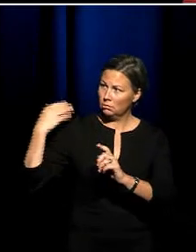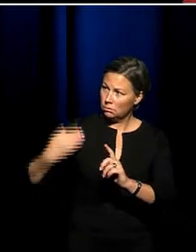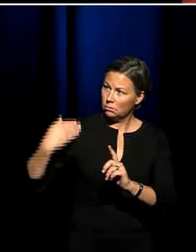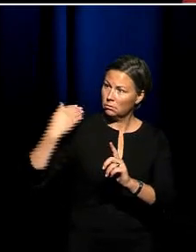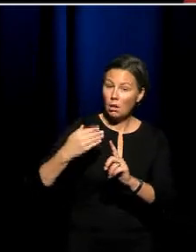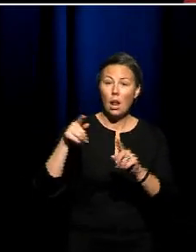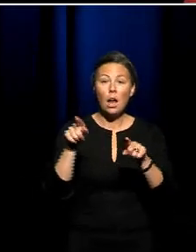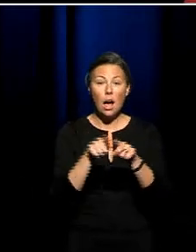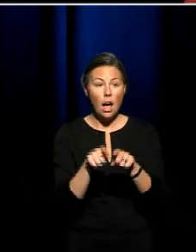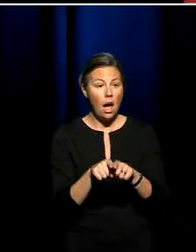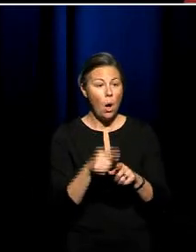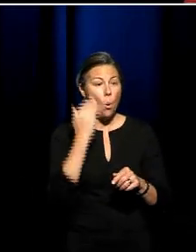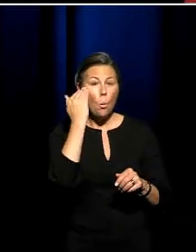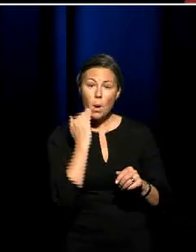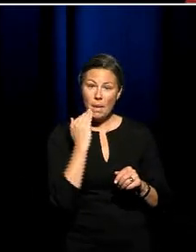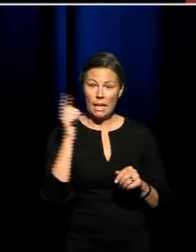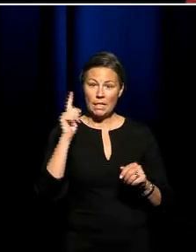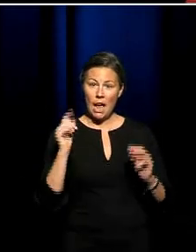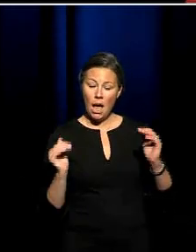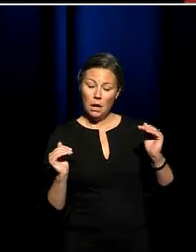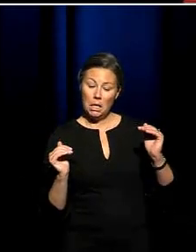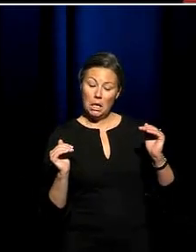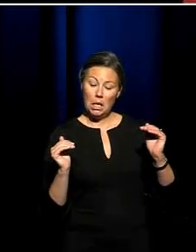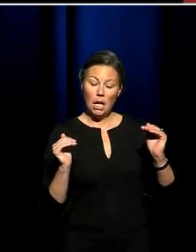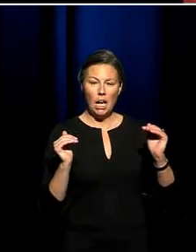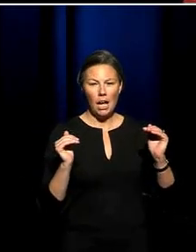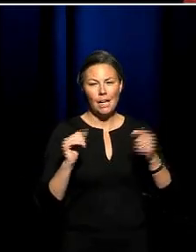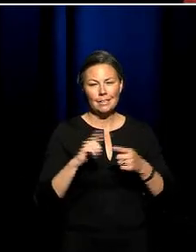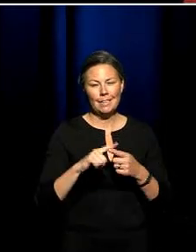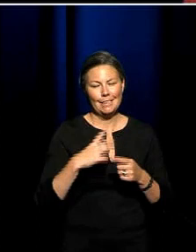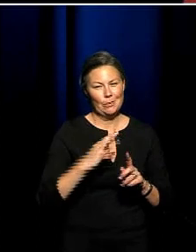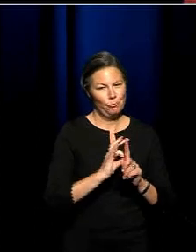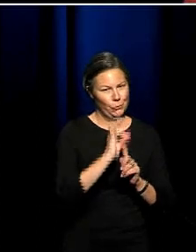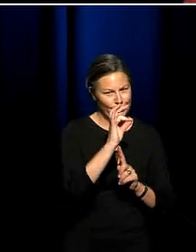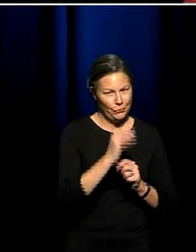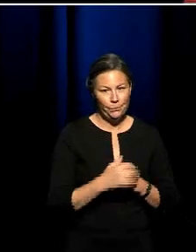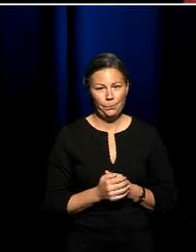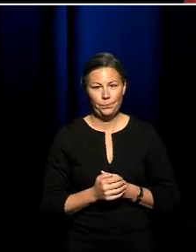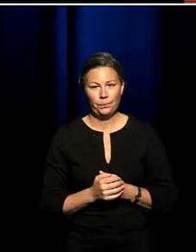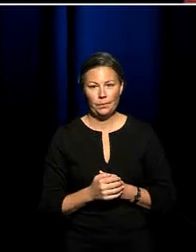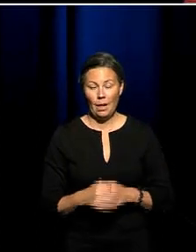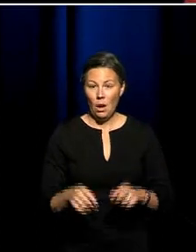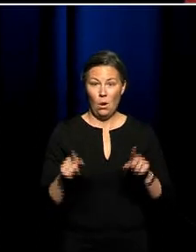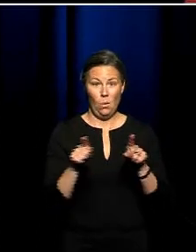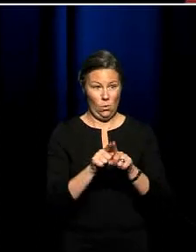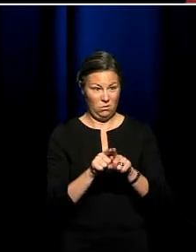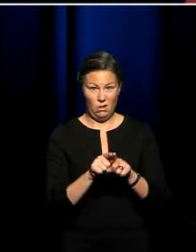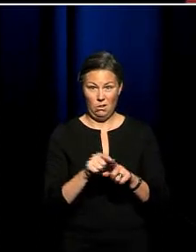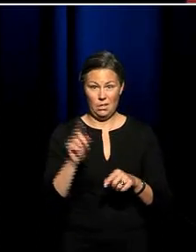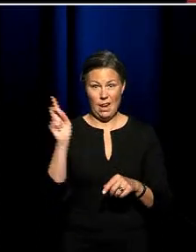changed role of women in Australian society however far we may have to go and the virtually universal contemporary recognition of the urgent need to